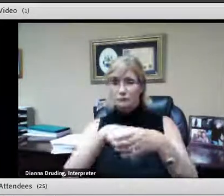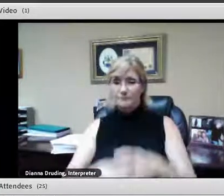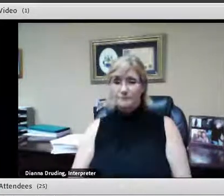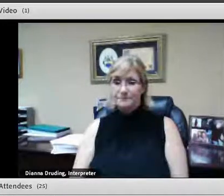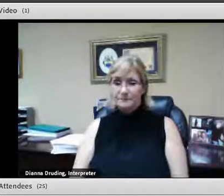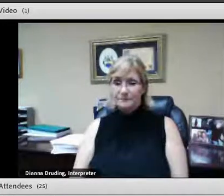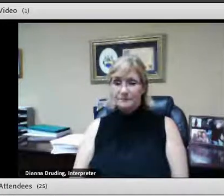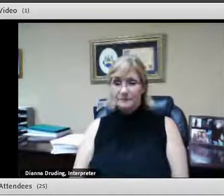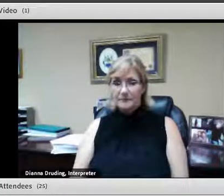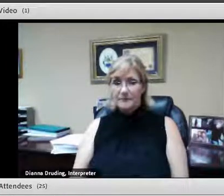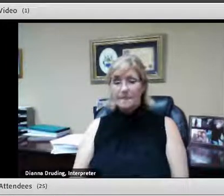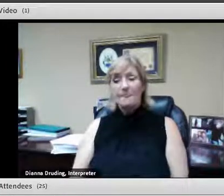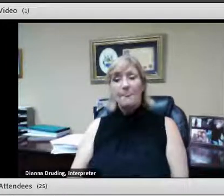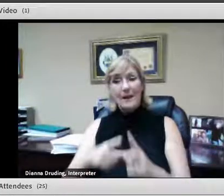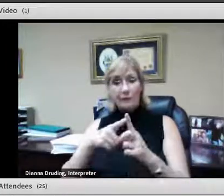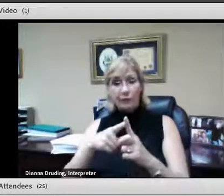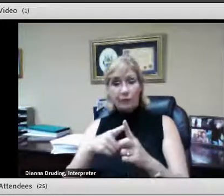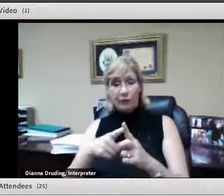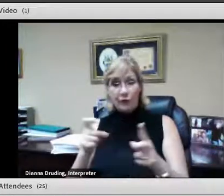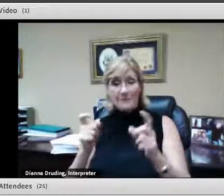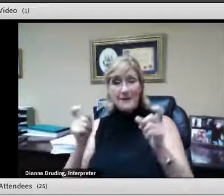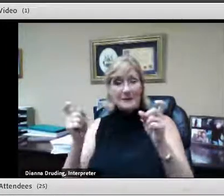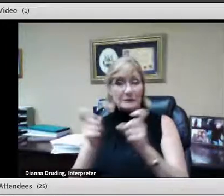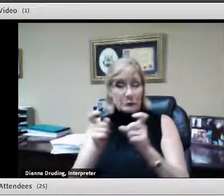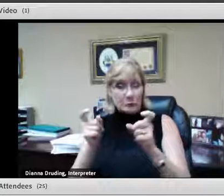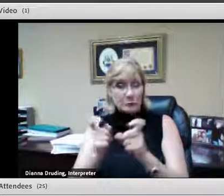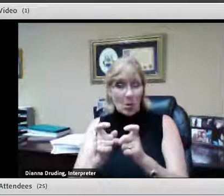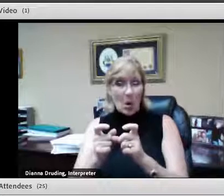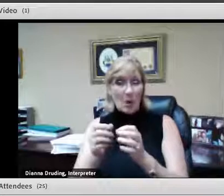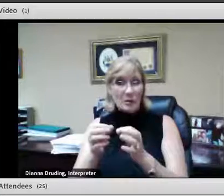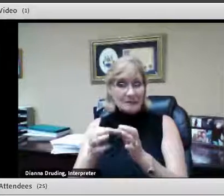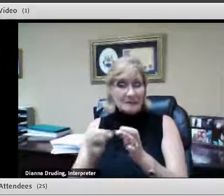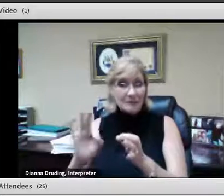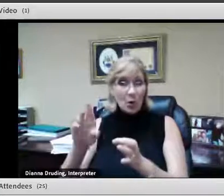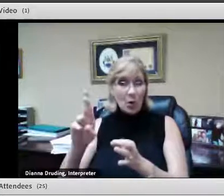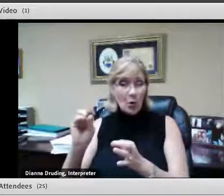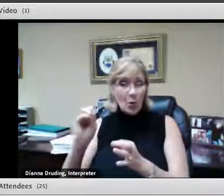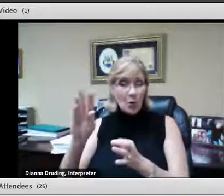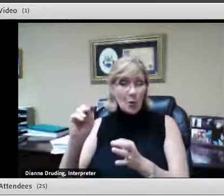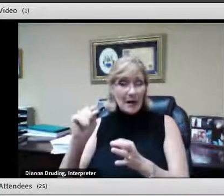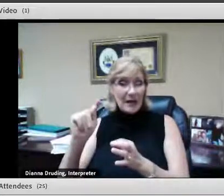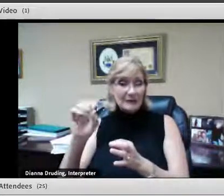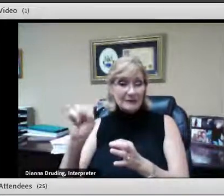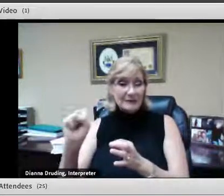So, from the small and simple robots to the larger, complex, and more expensive robots,